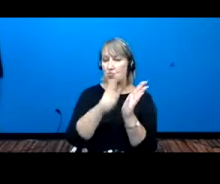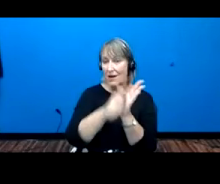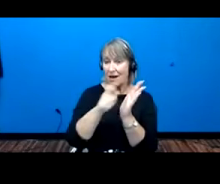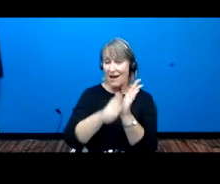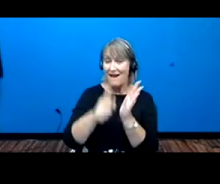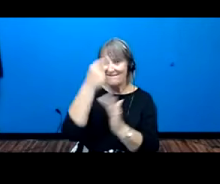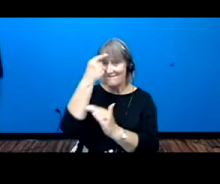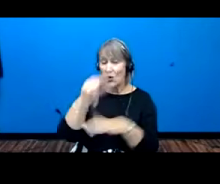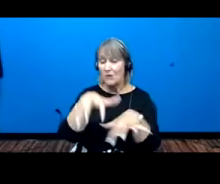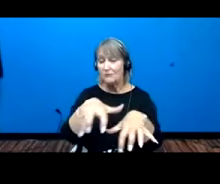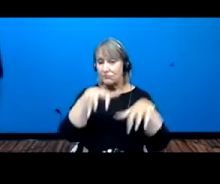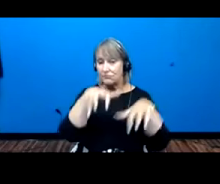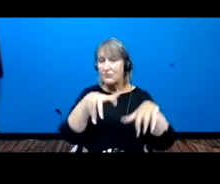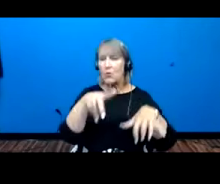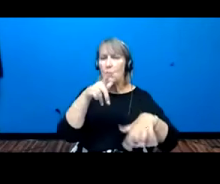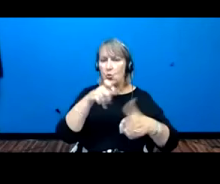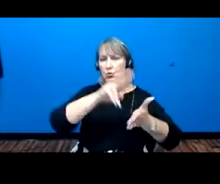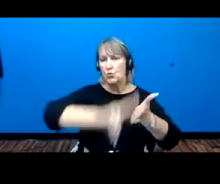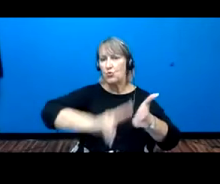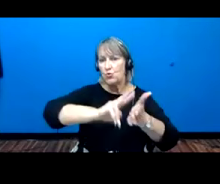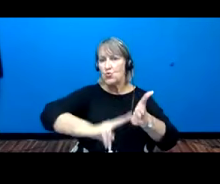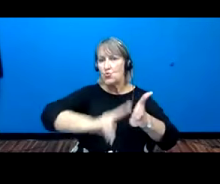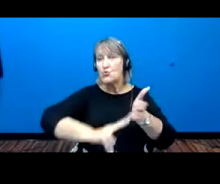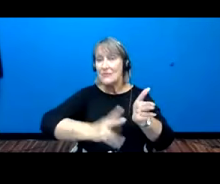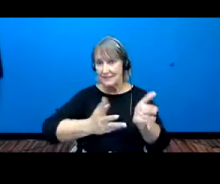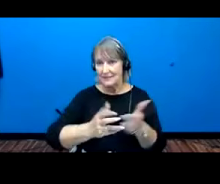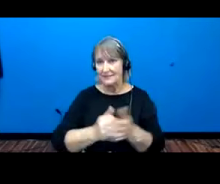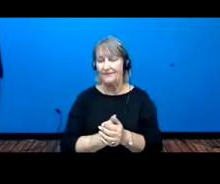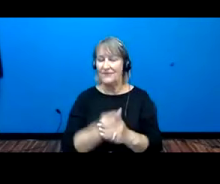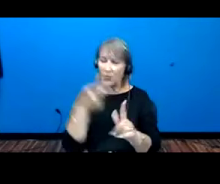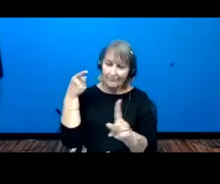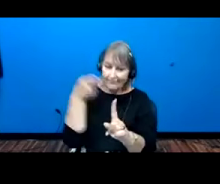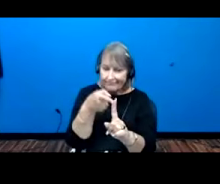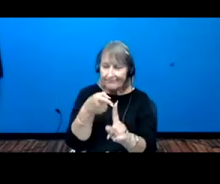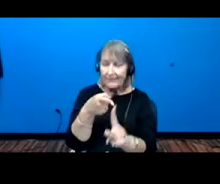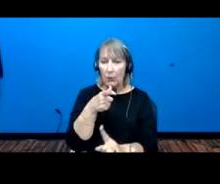And I think that's important, right. So the target audience needs materials